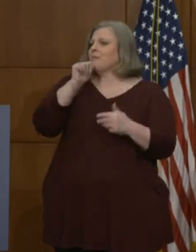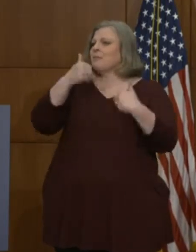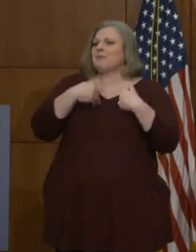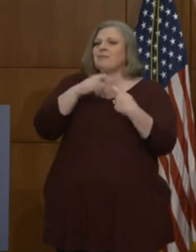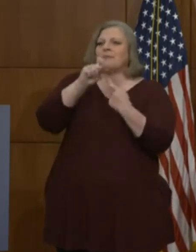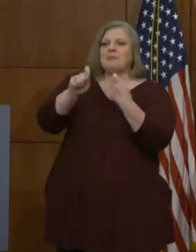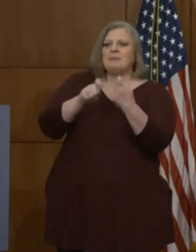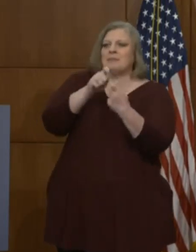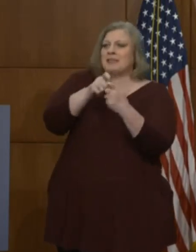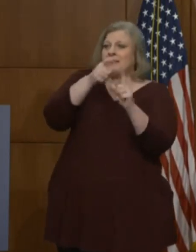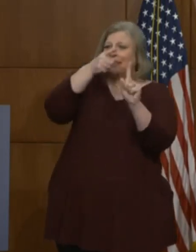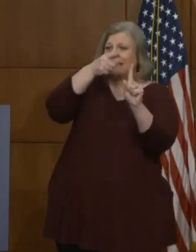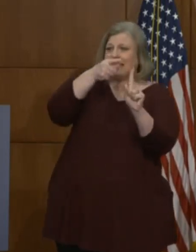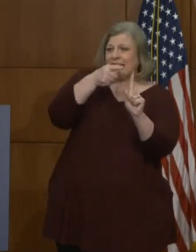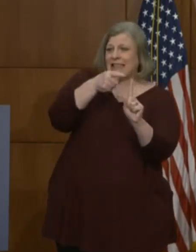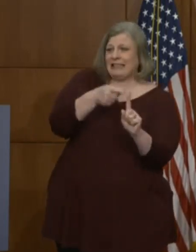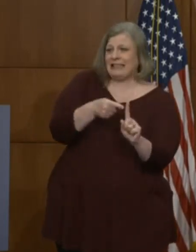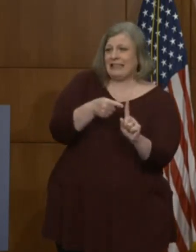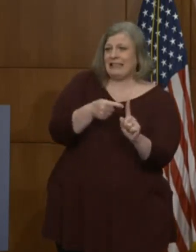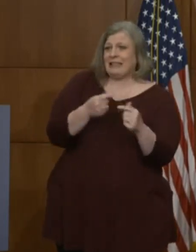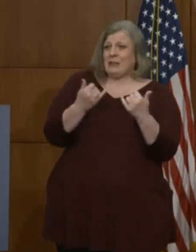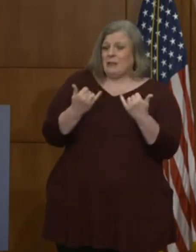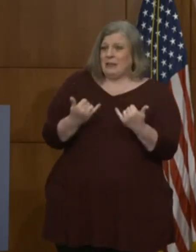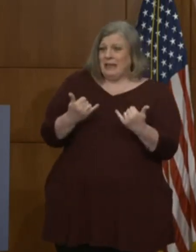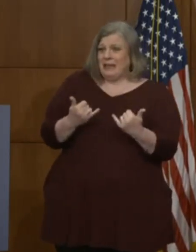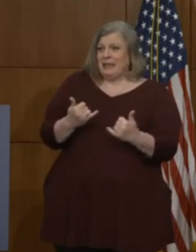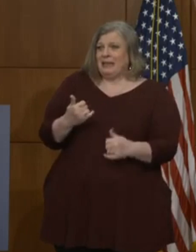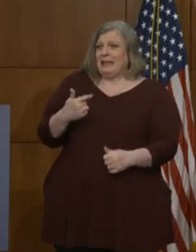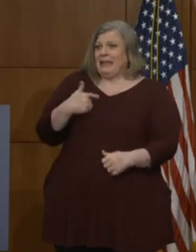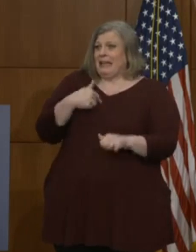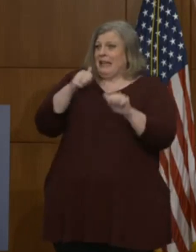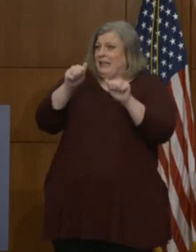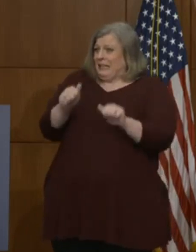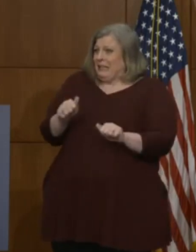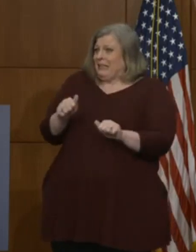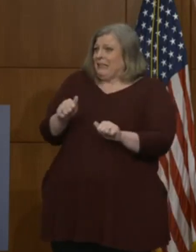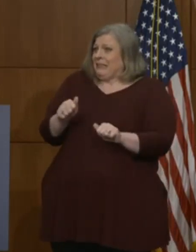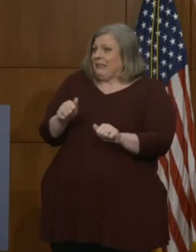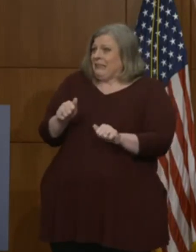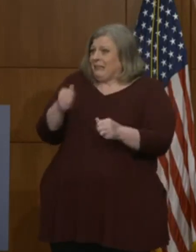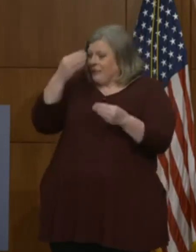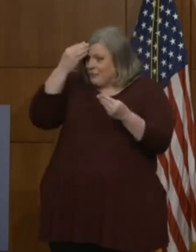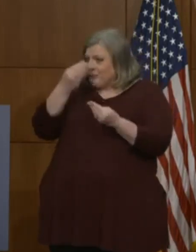A FACILITY AND HAD REIKO AS SO I DON’T HAVE SPECIFIC DETAILS I DON’T HAVE SPECIFIC DETAILS ON THAT PARTICULAR FACILITY ON THAT PARTICULAR FACILITY TODAY BUT I CAN SPEAK GENERALLY